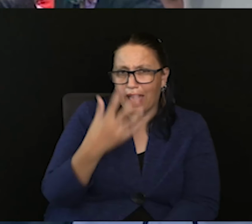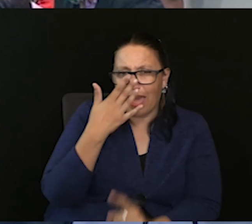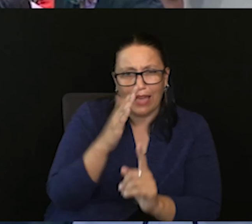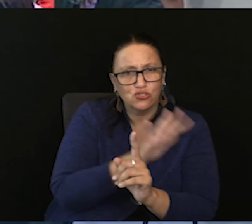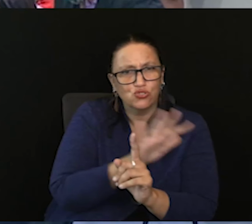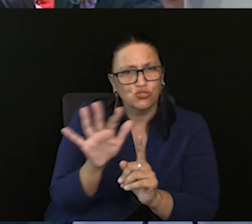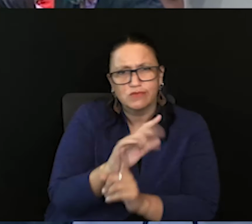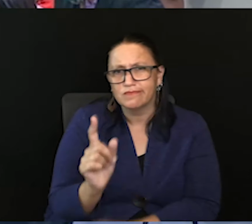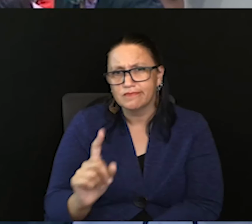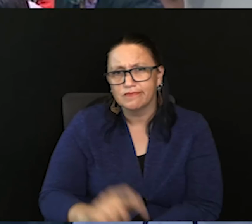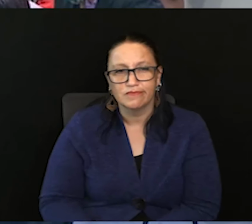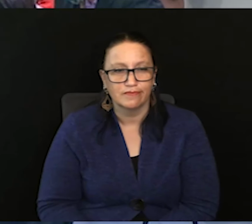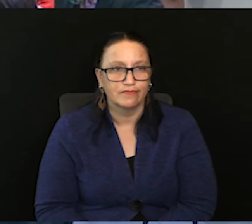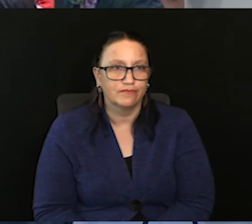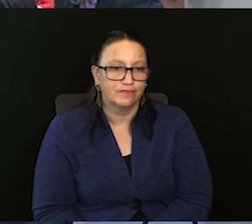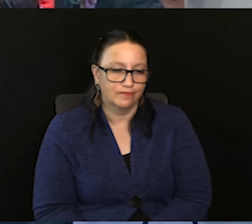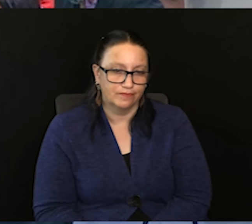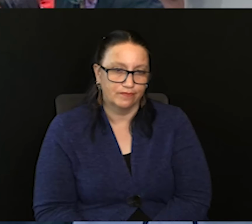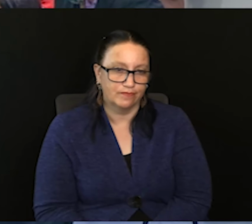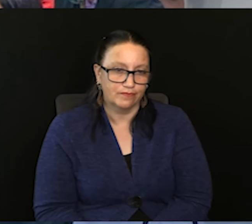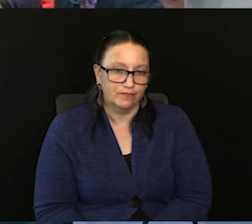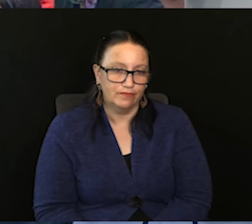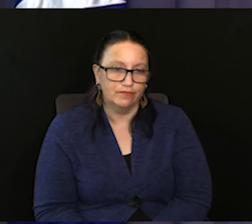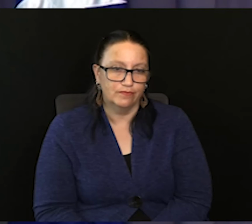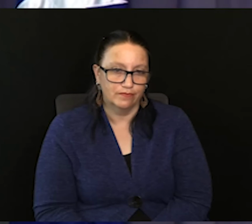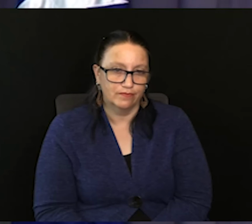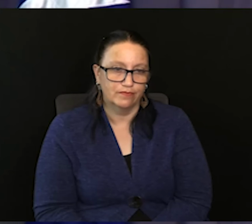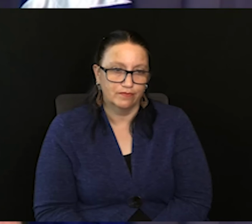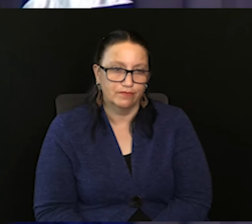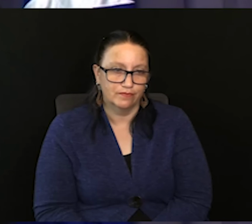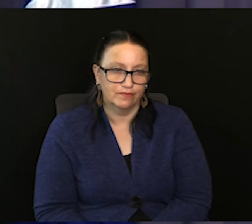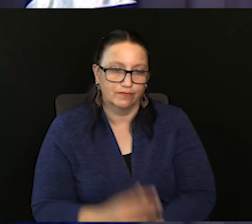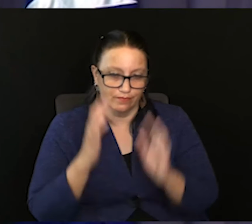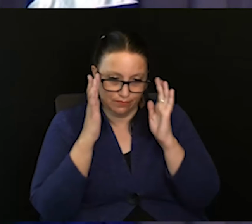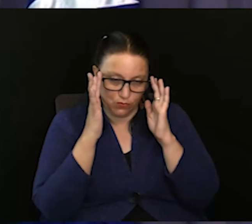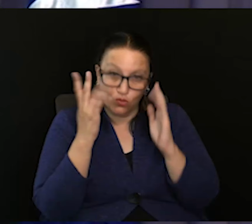group is for both of these (UNKNOWN)? So the priorities are being worked out